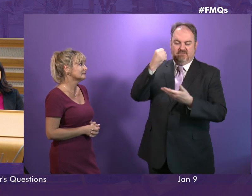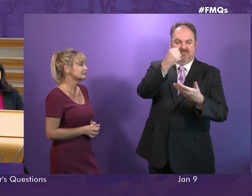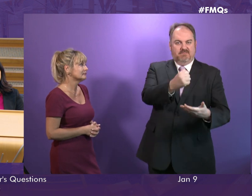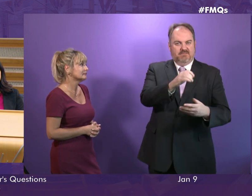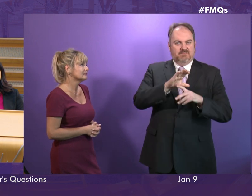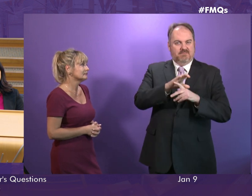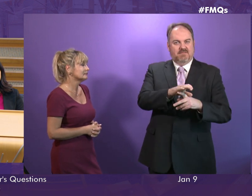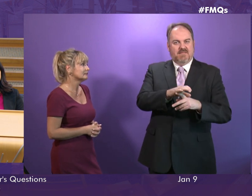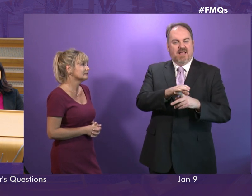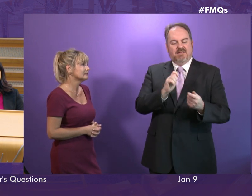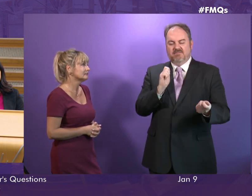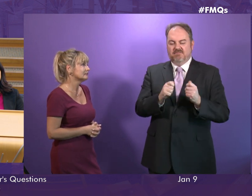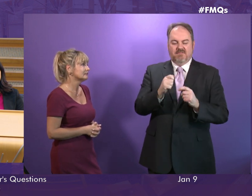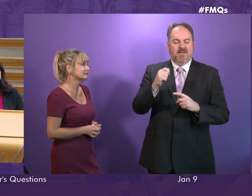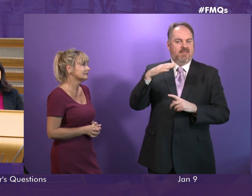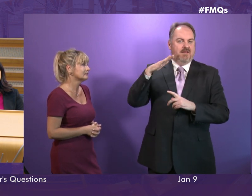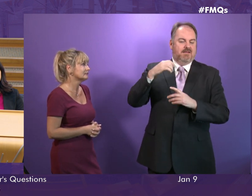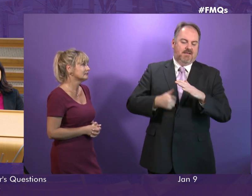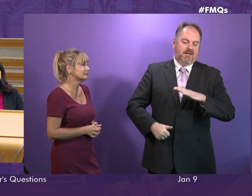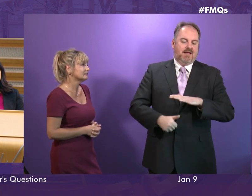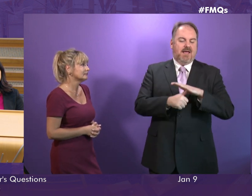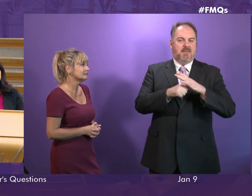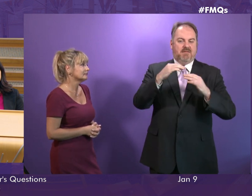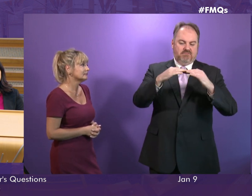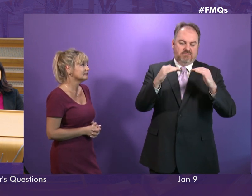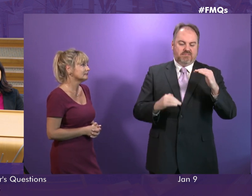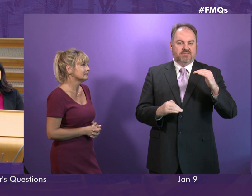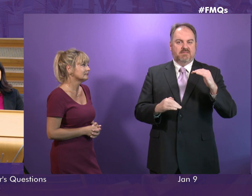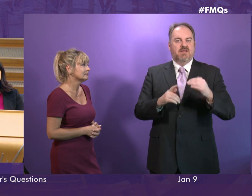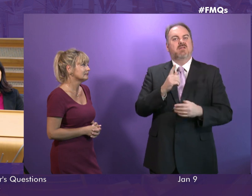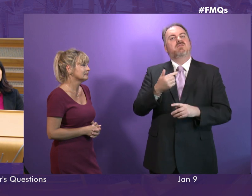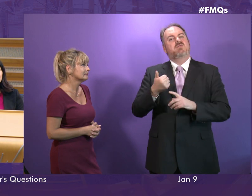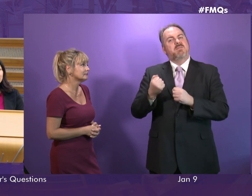on university places, in order to increase and widen access for students from all backgrounds?